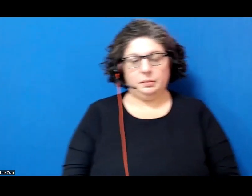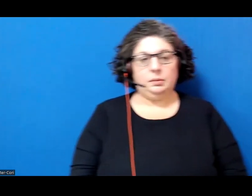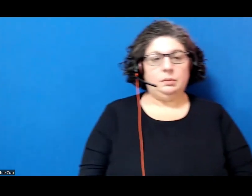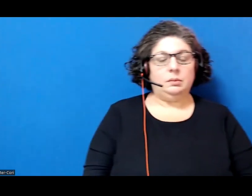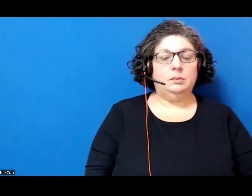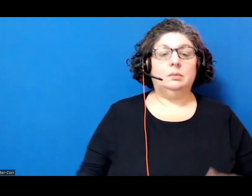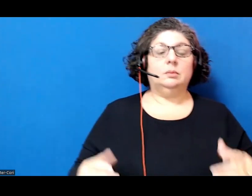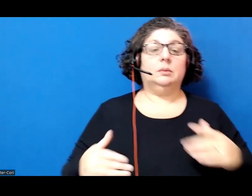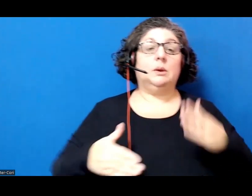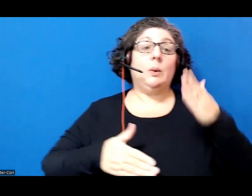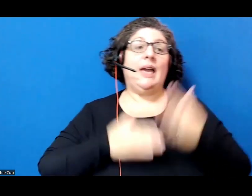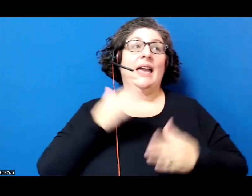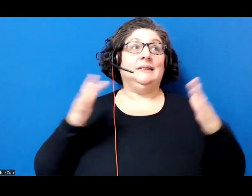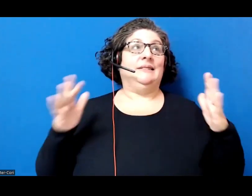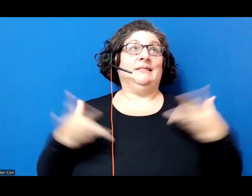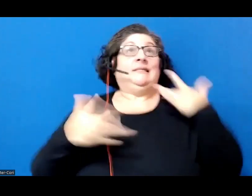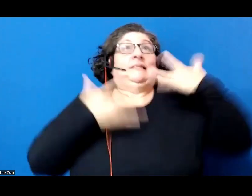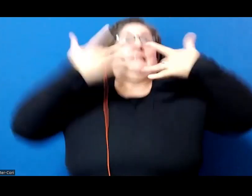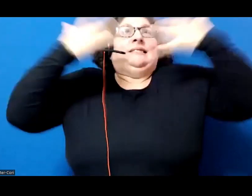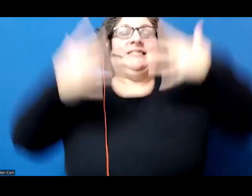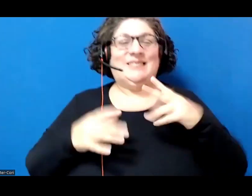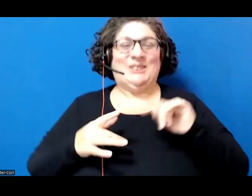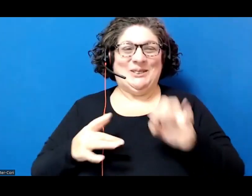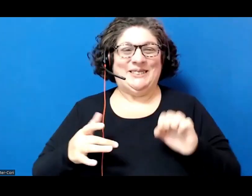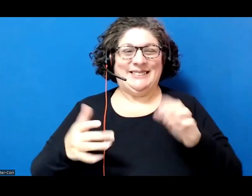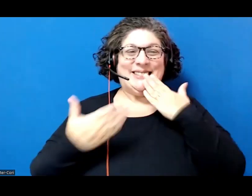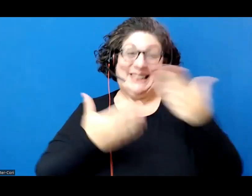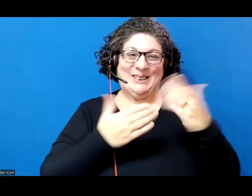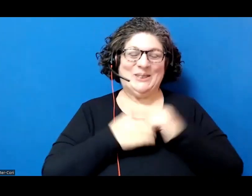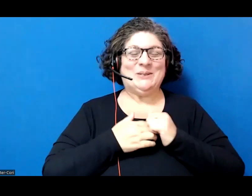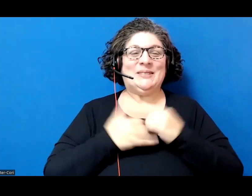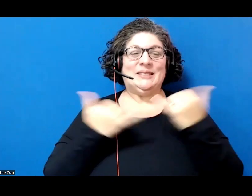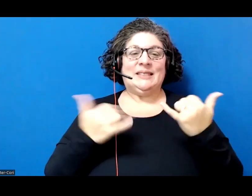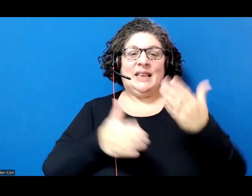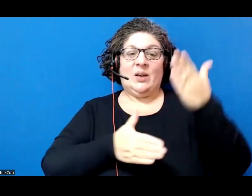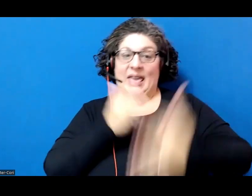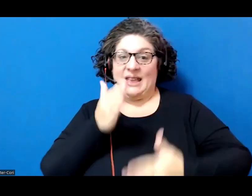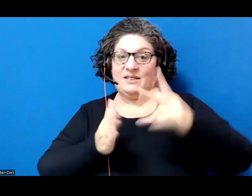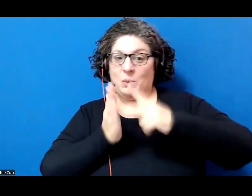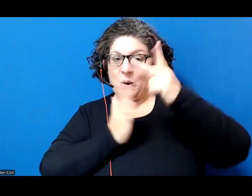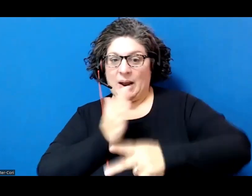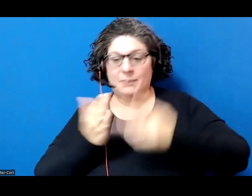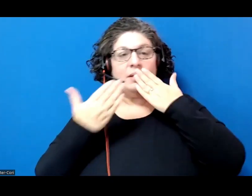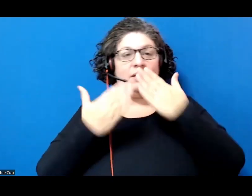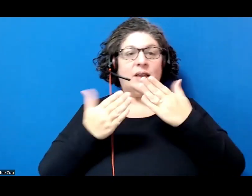like to end on an arousing note. So Colleen. Thank you. This brings us to the end.